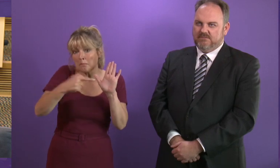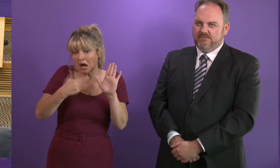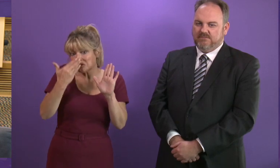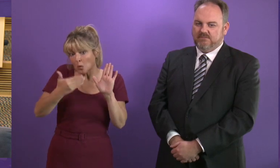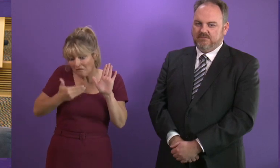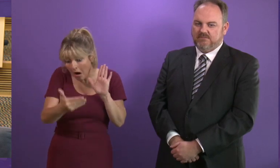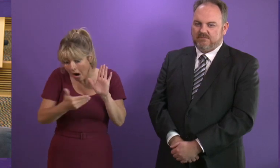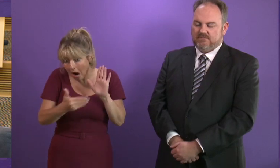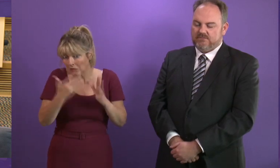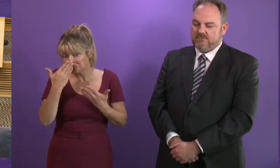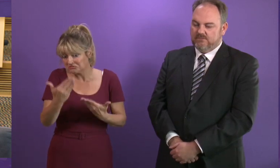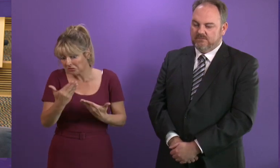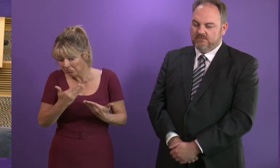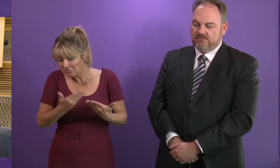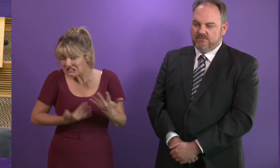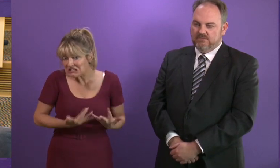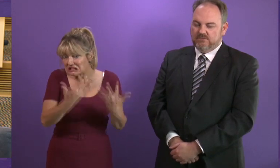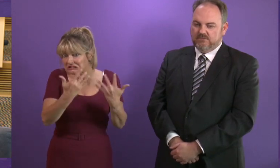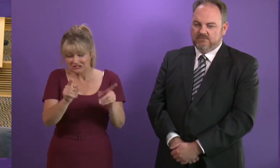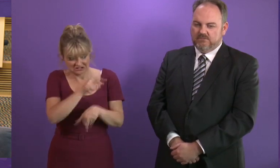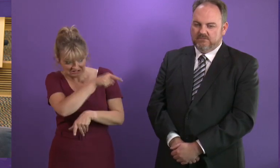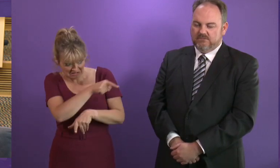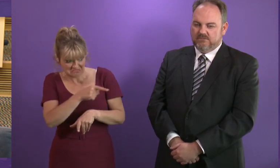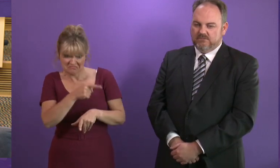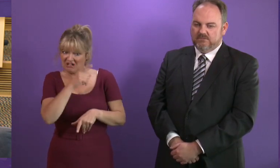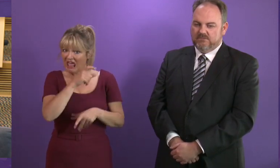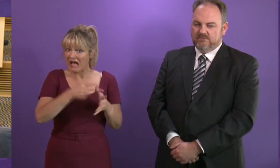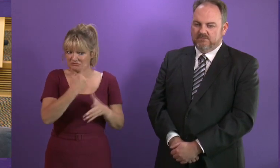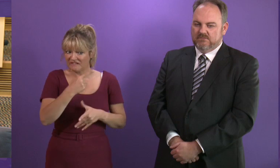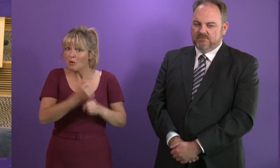from Glasgow that Clare Adamson referred to, suggest that the policy is working and is